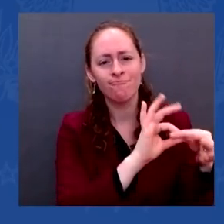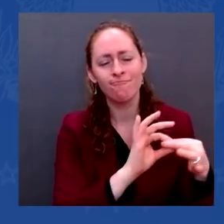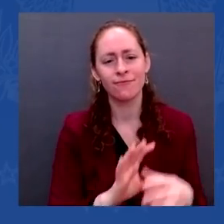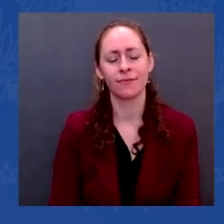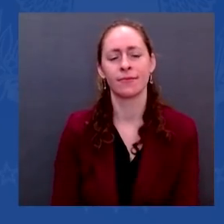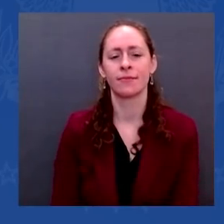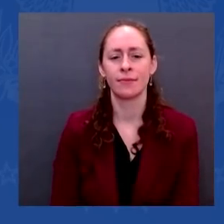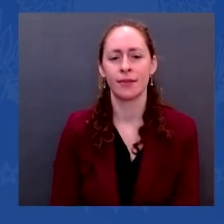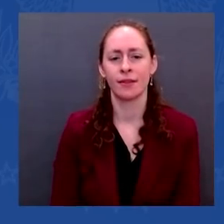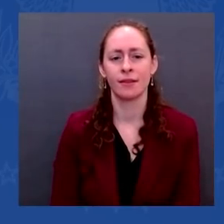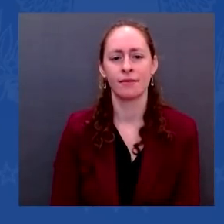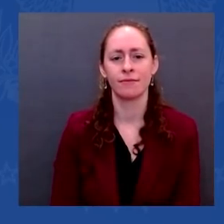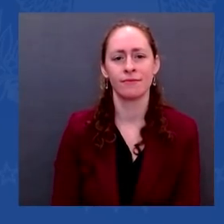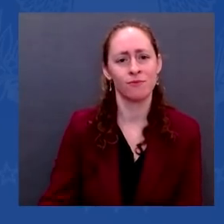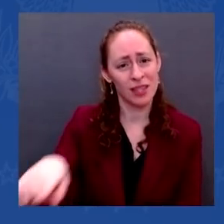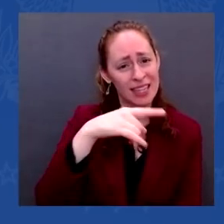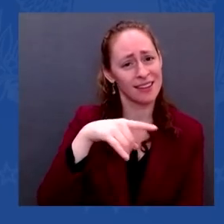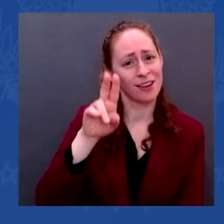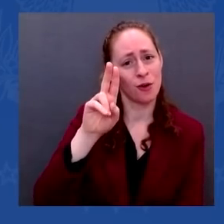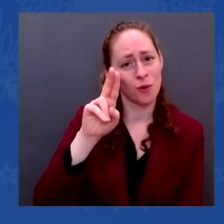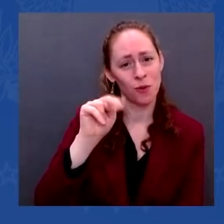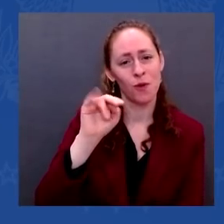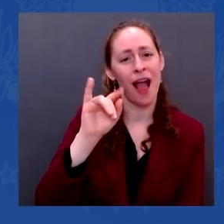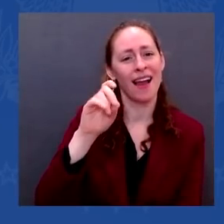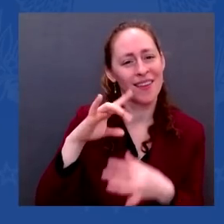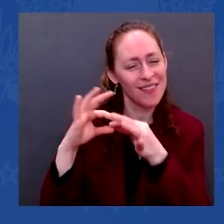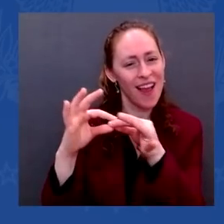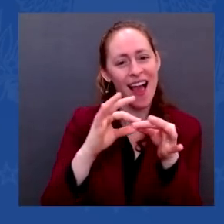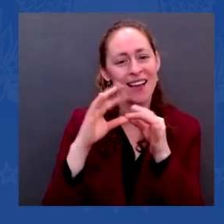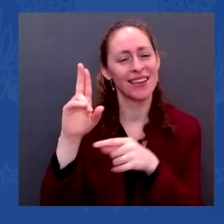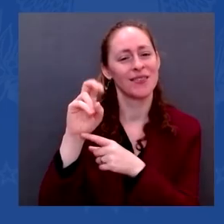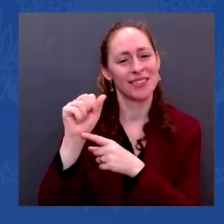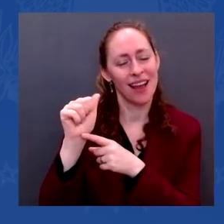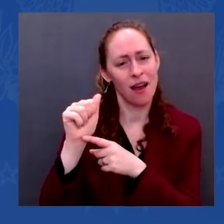there is an oath to God and country to uphold and a charge to keep: